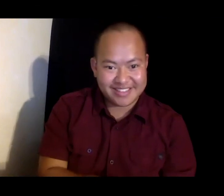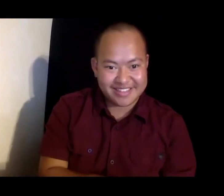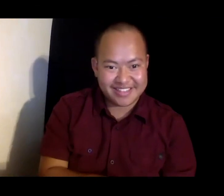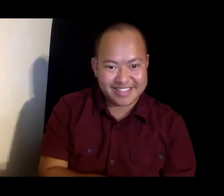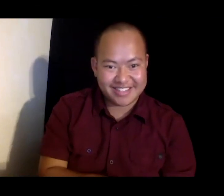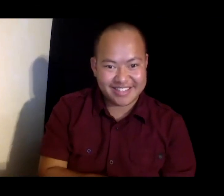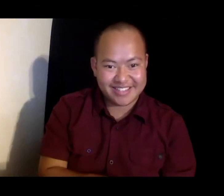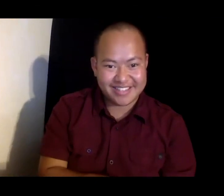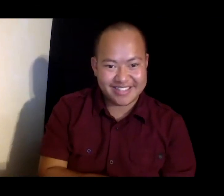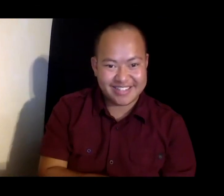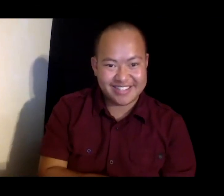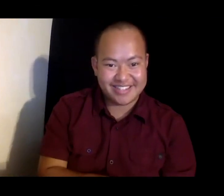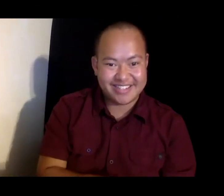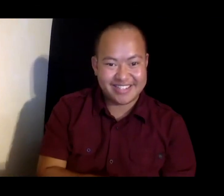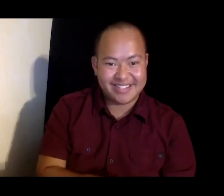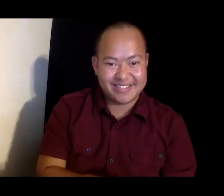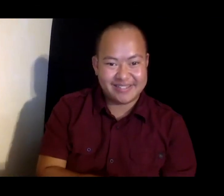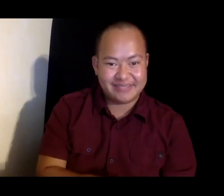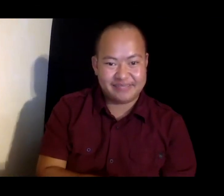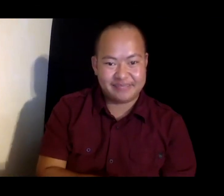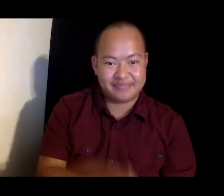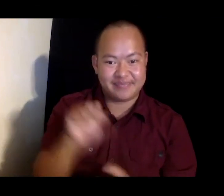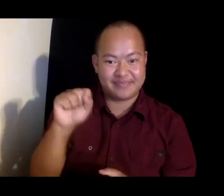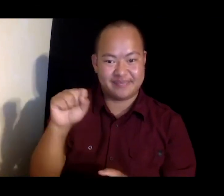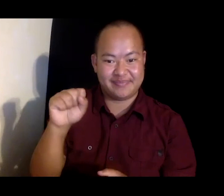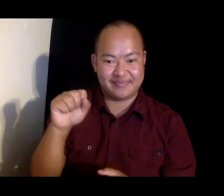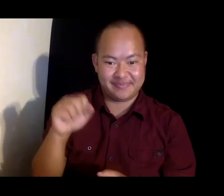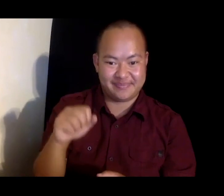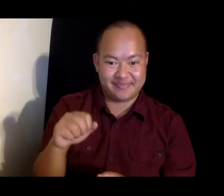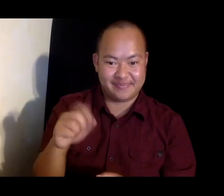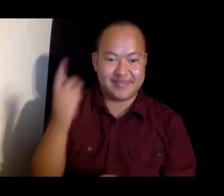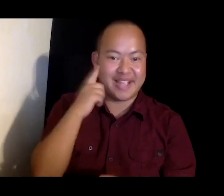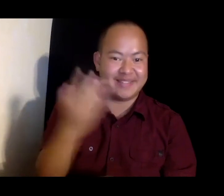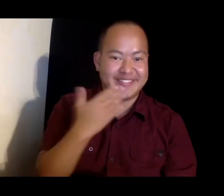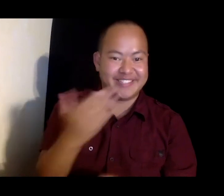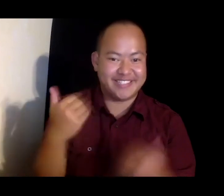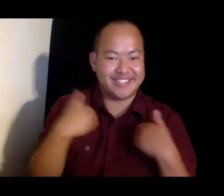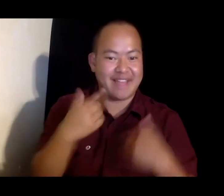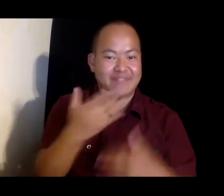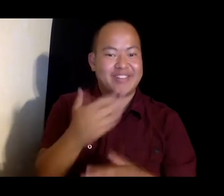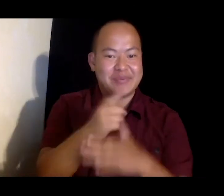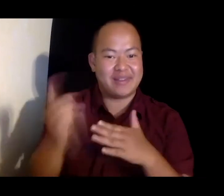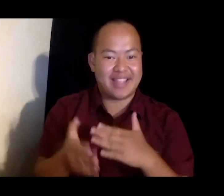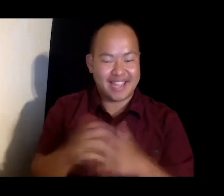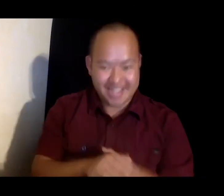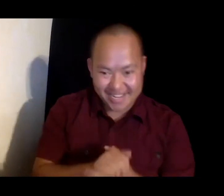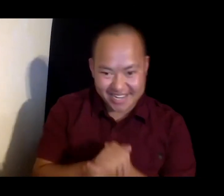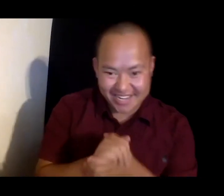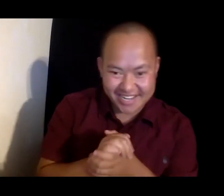Yeah, I'll see you next Friday, probably. All right, thank you for this opportunity, it's nice.